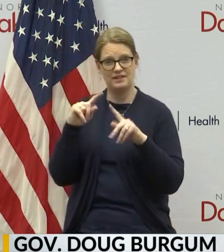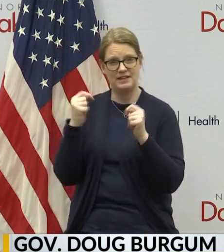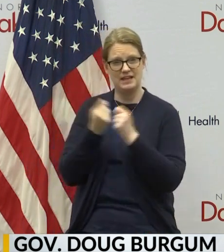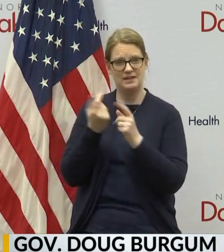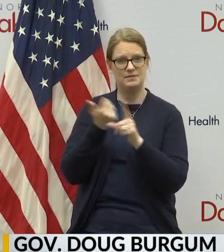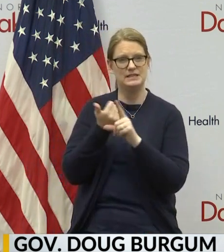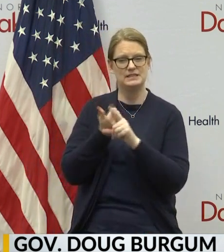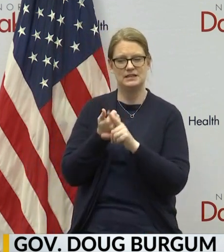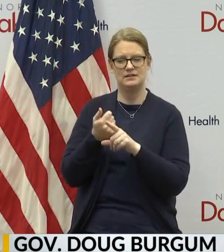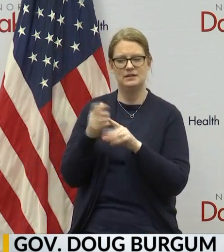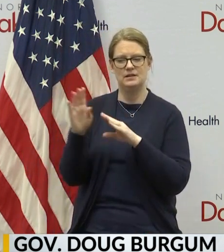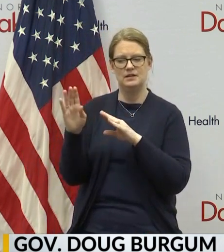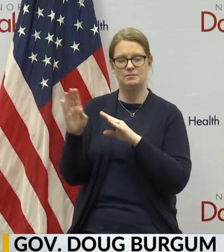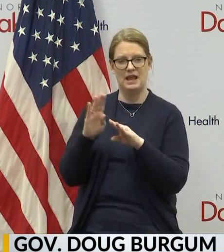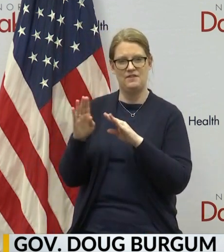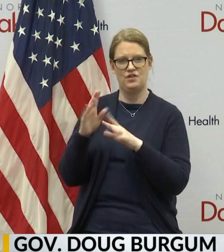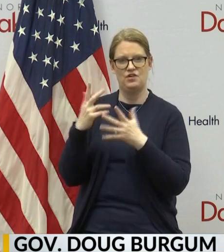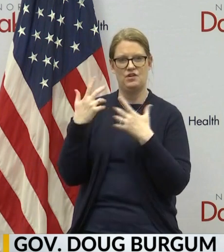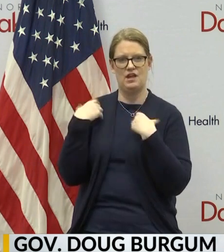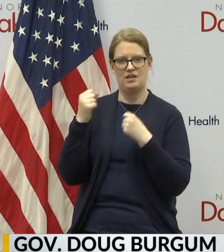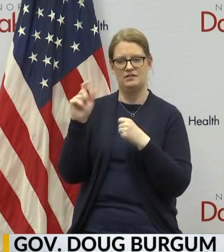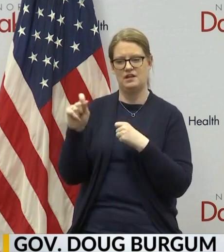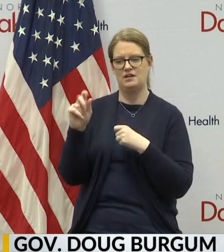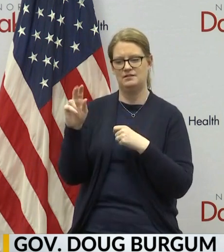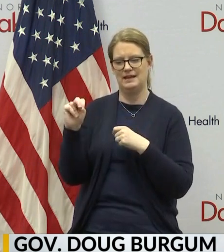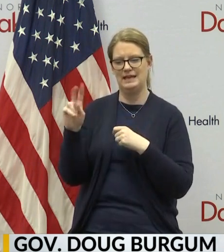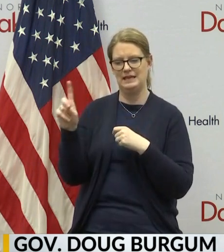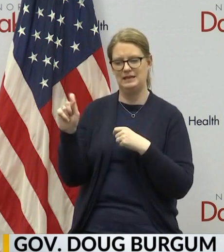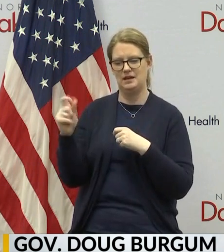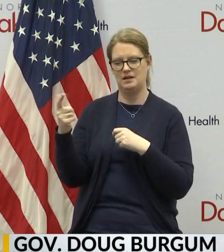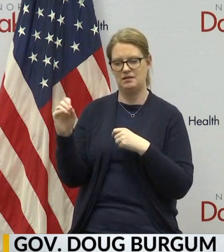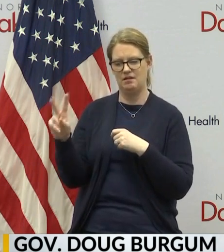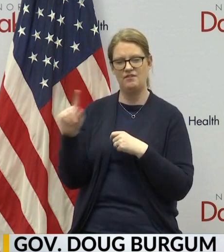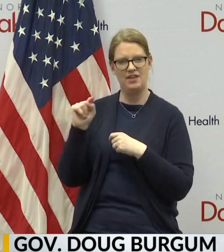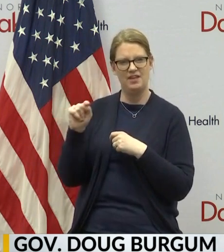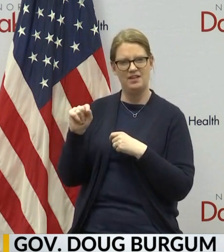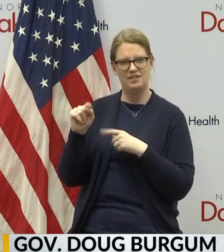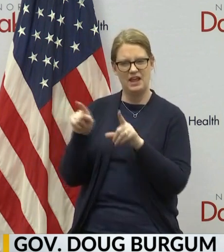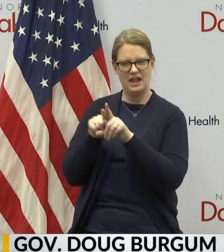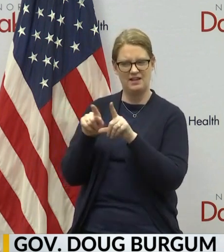HEALTH, OUR NORTH DAKOTA BEHAVIORAL HEALTH TEAM HAS PUT A